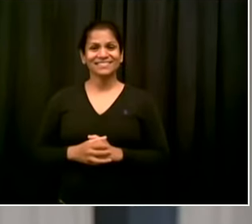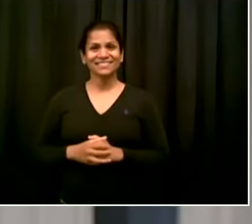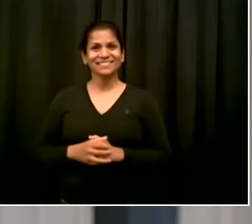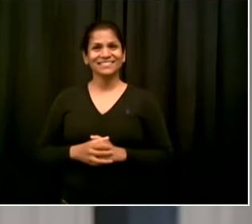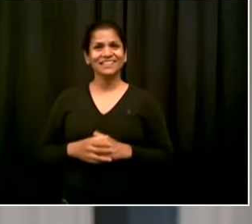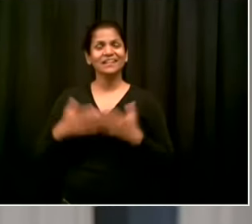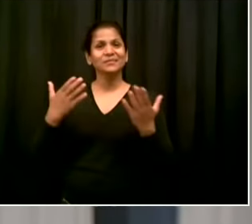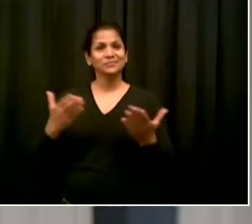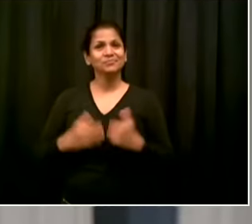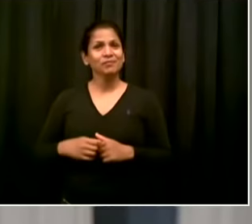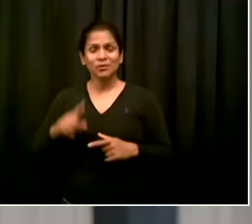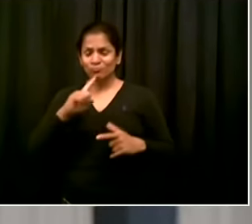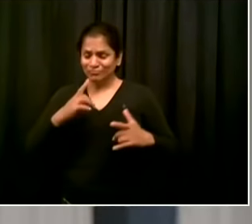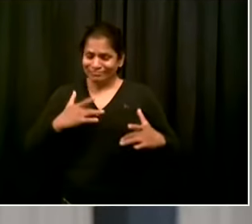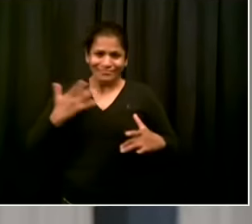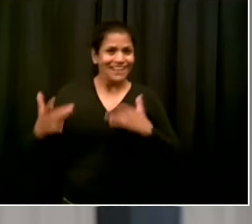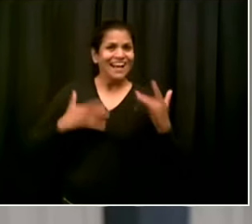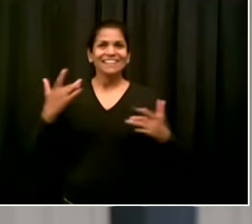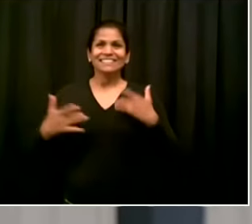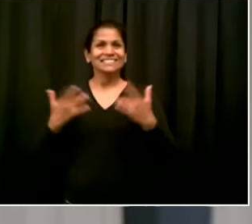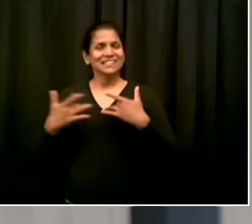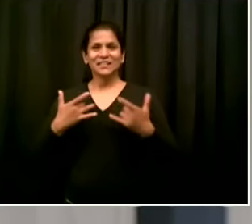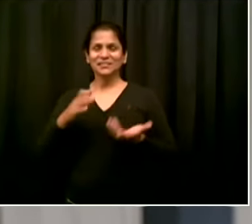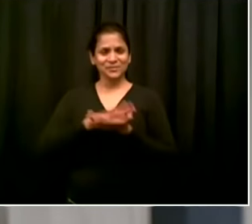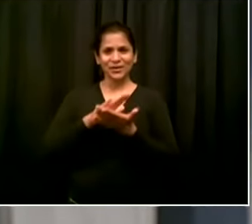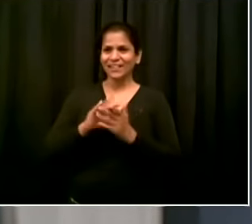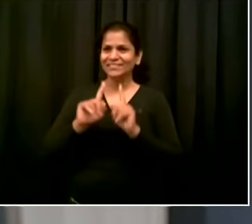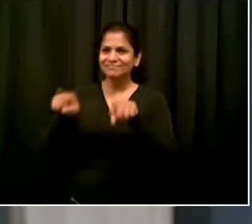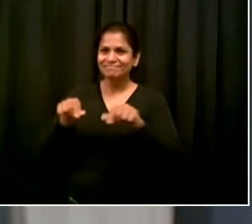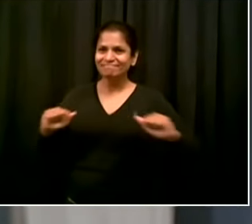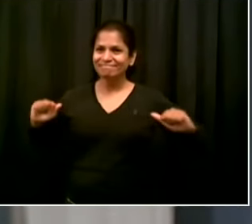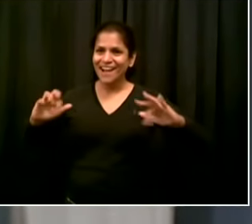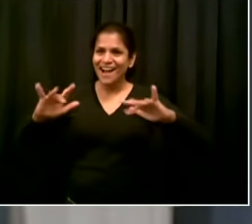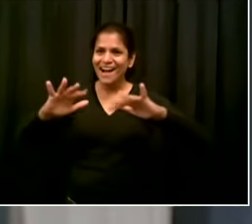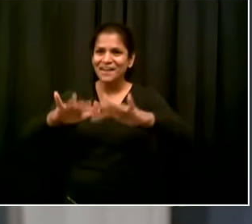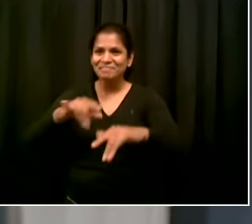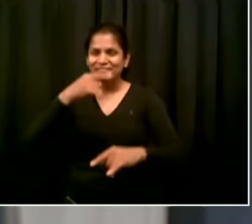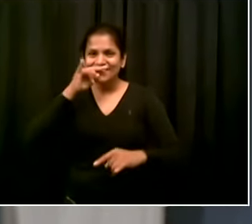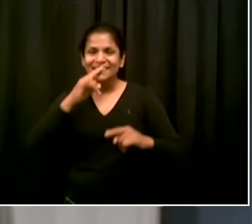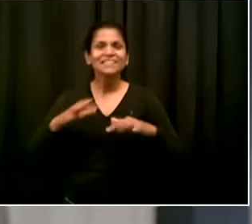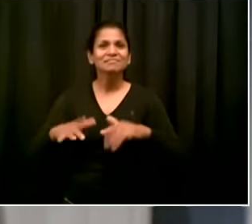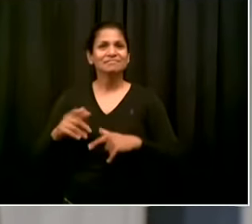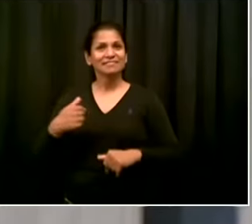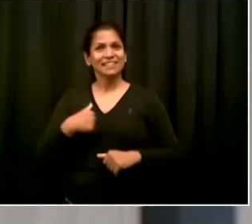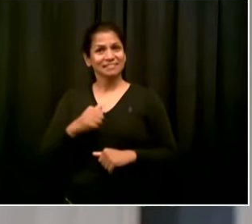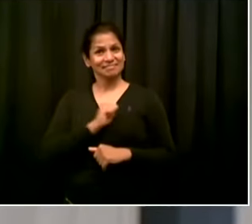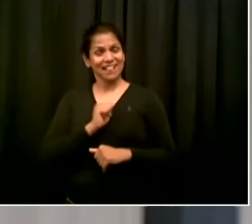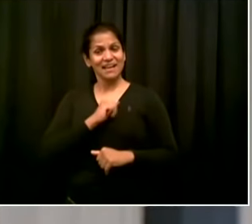WILLINGNESS TO MAKE IT WORK IS A LOT OF